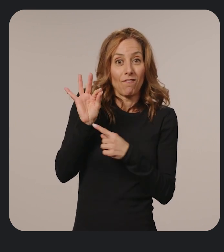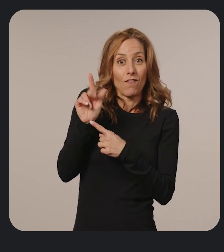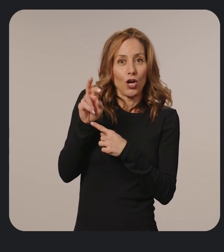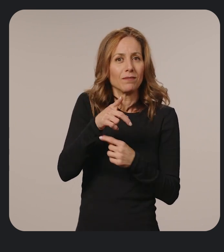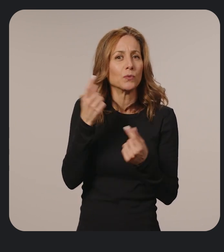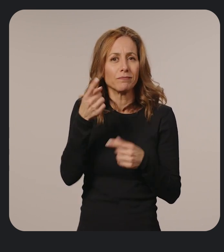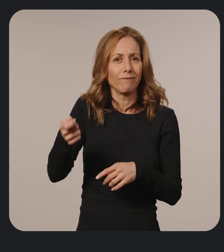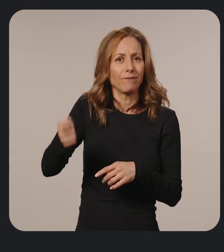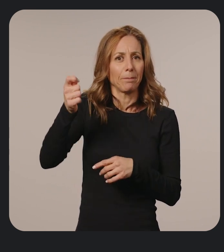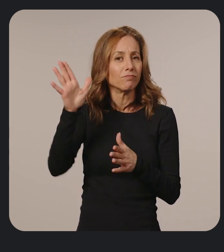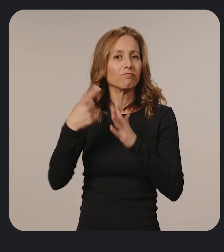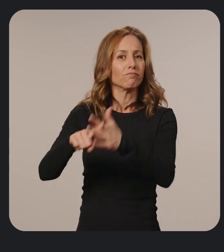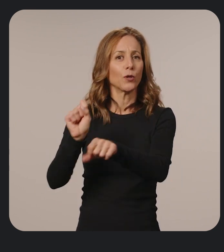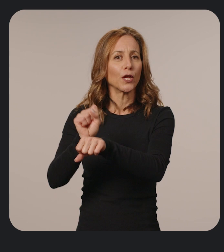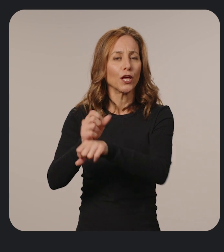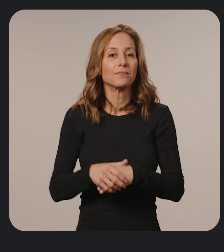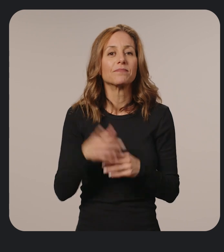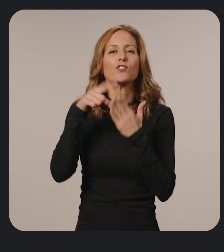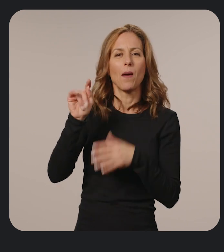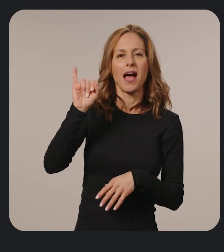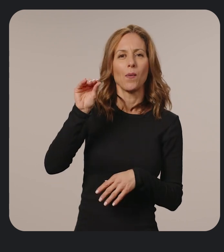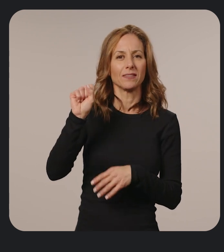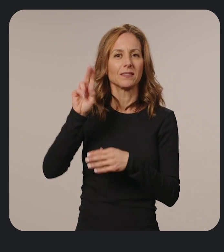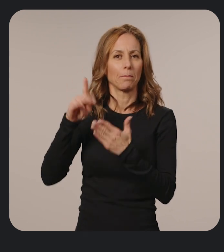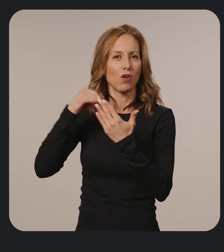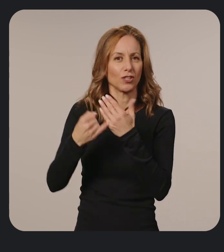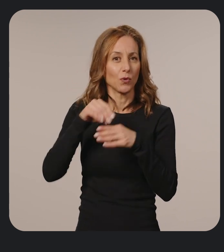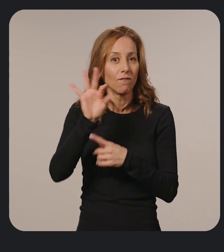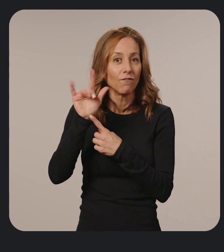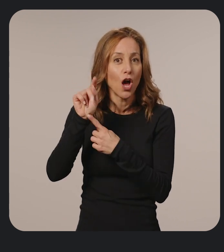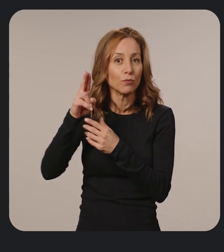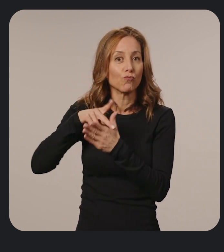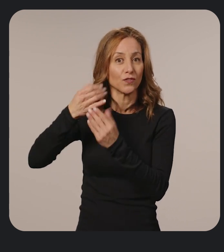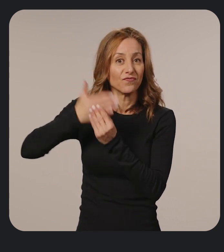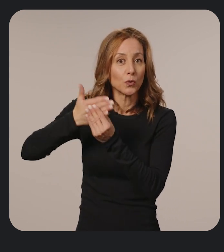you just need to flip a flag to put it to work. Check the iOS subproject in your Flutter project folder,